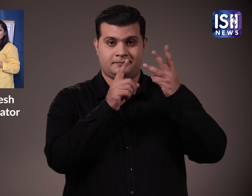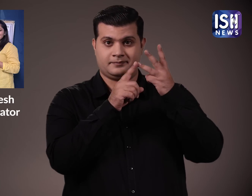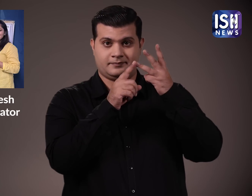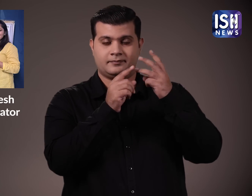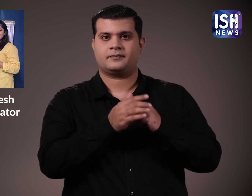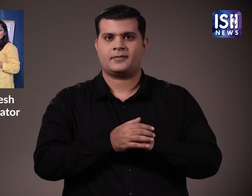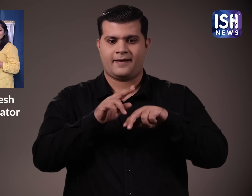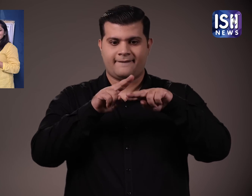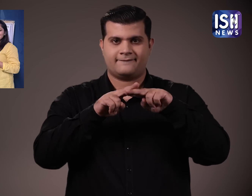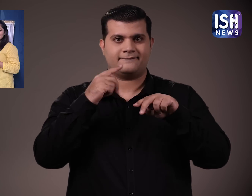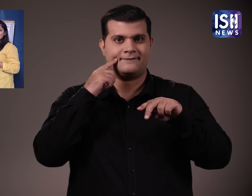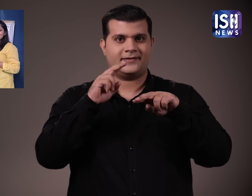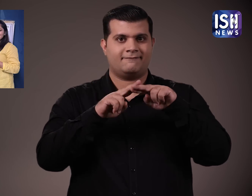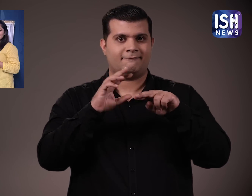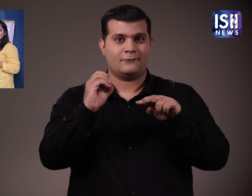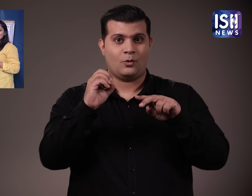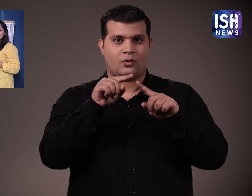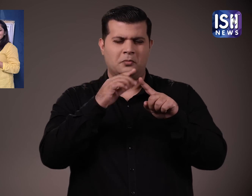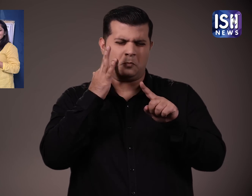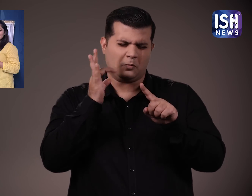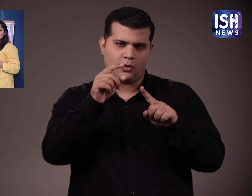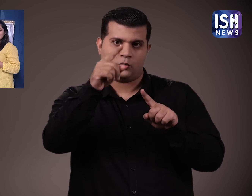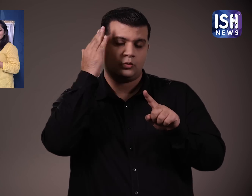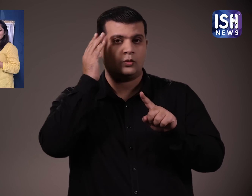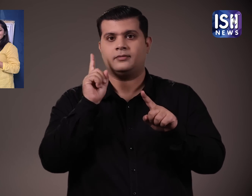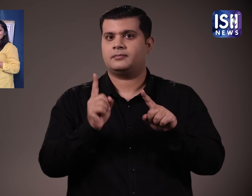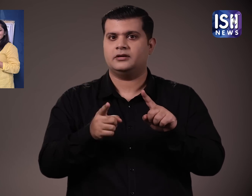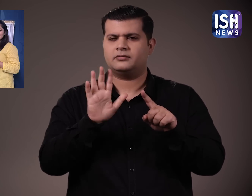3. FIFO method is very important for you all to know.